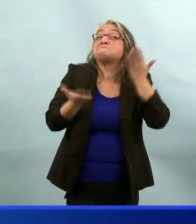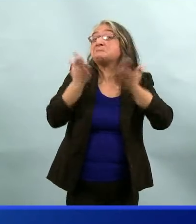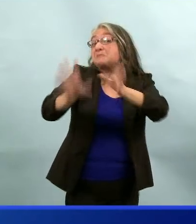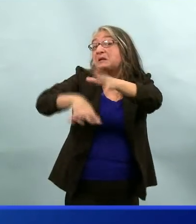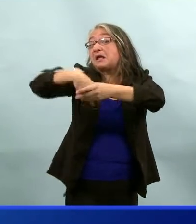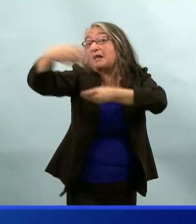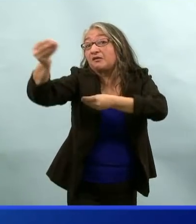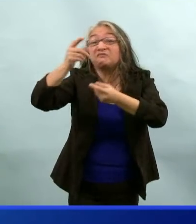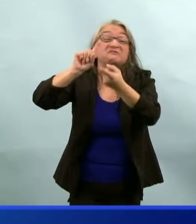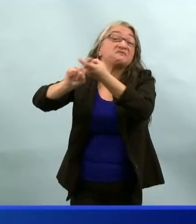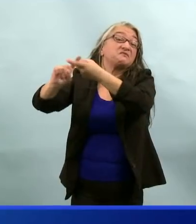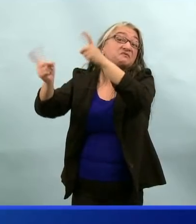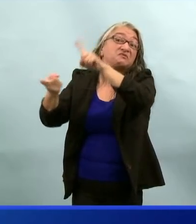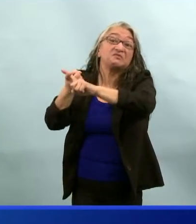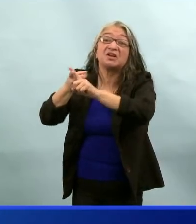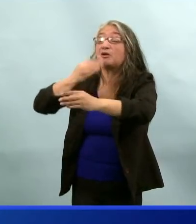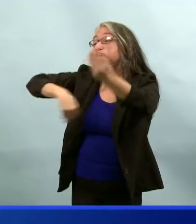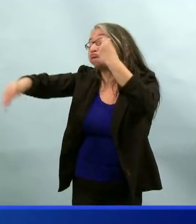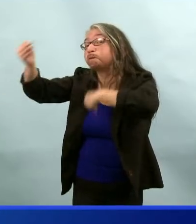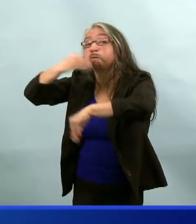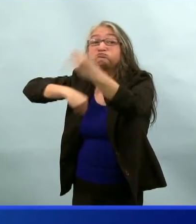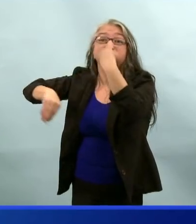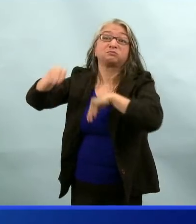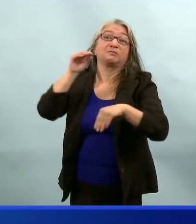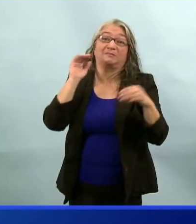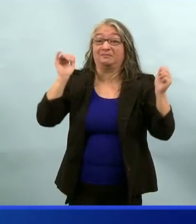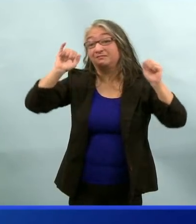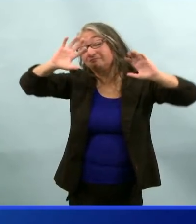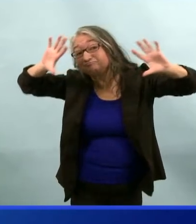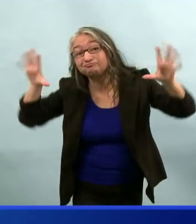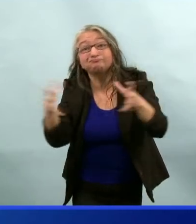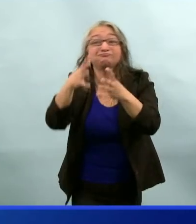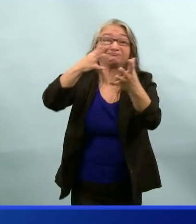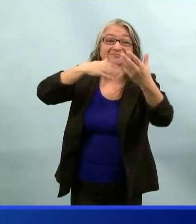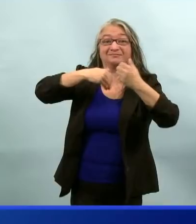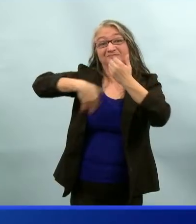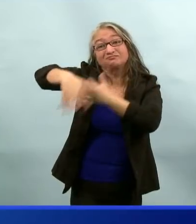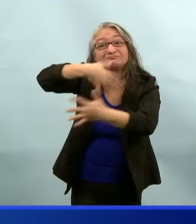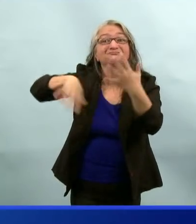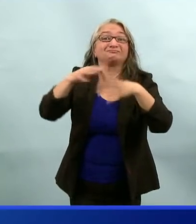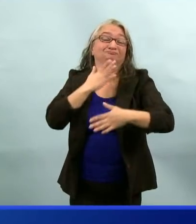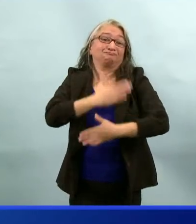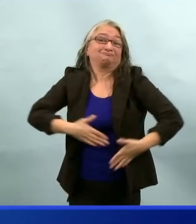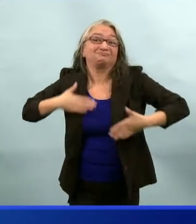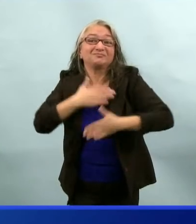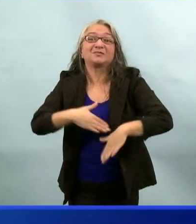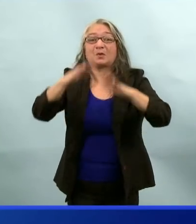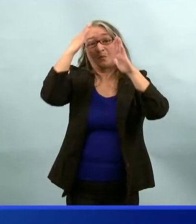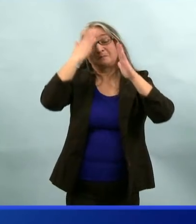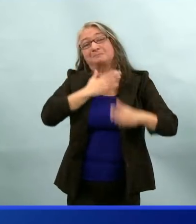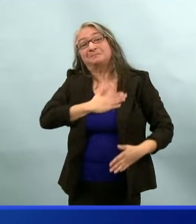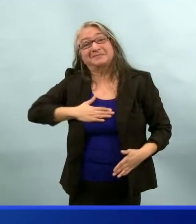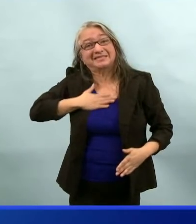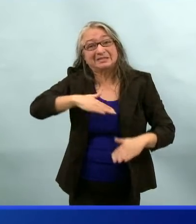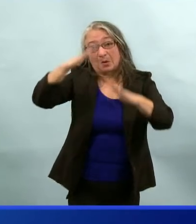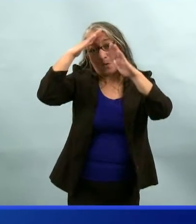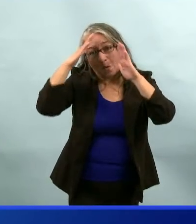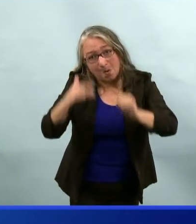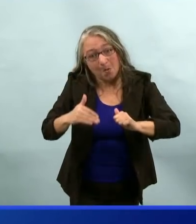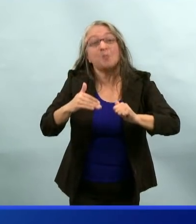means to you also plan to get your third dose we want you to schedule your dose now so that your